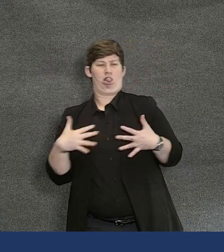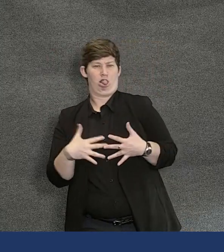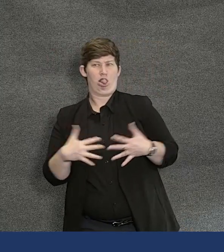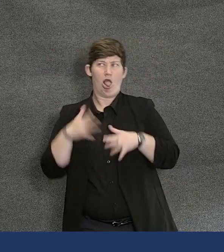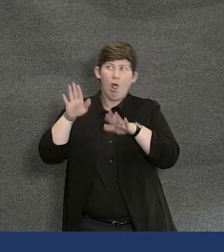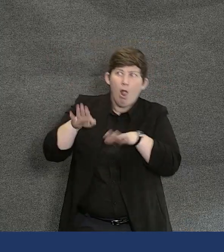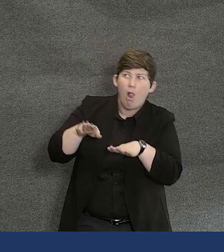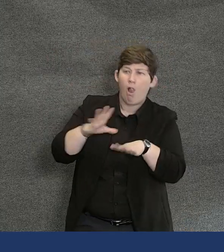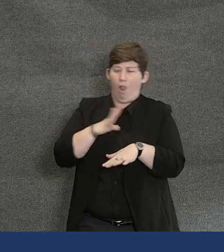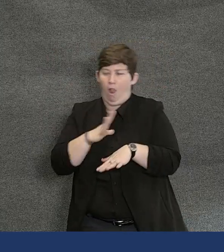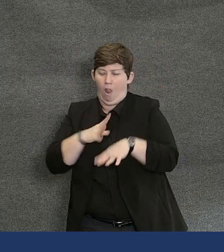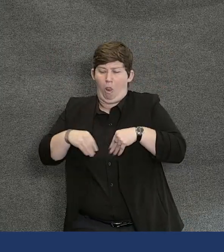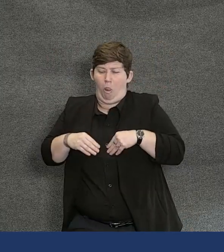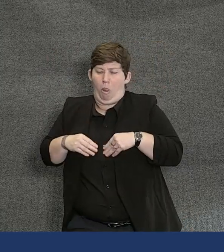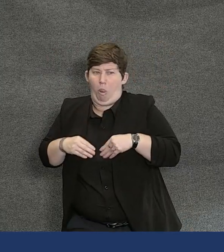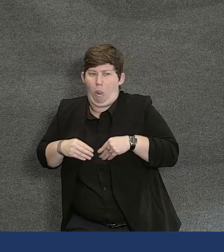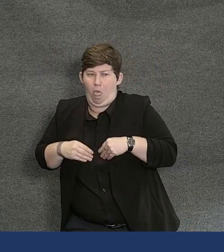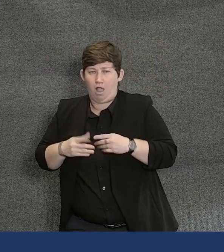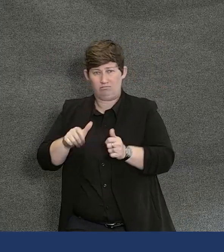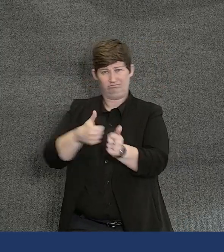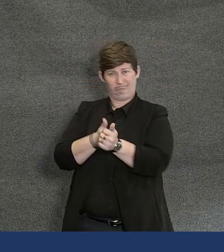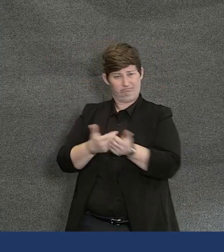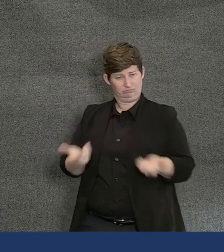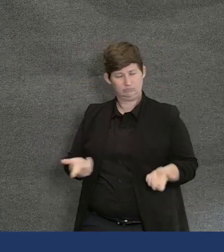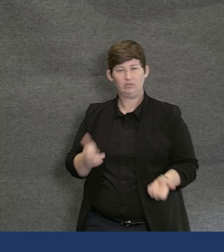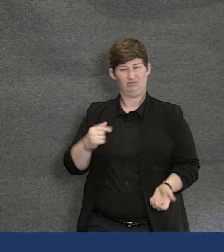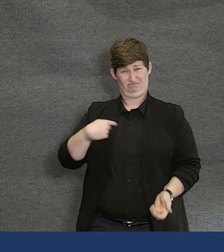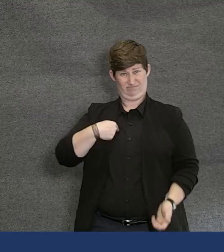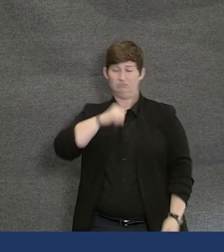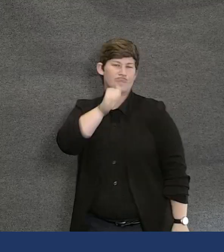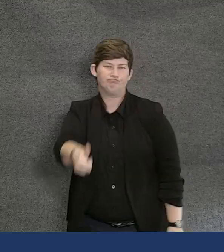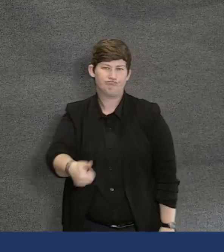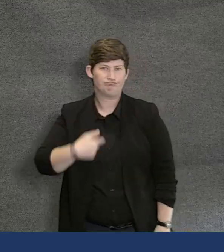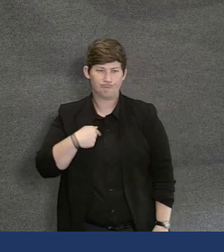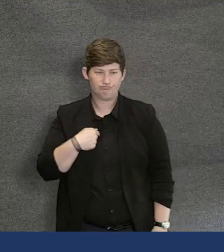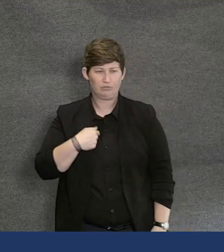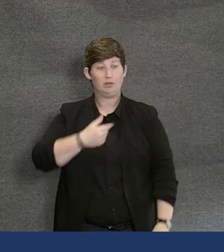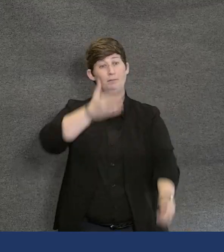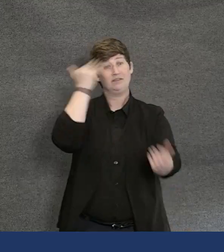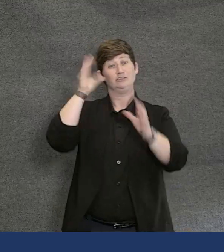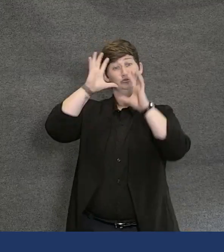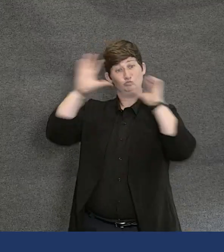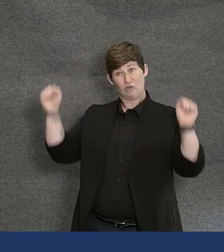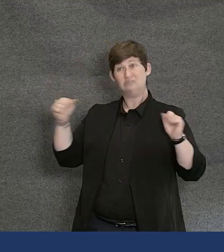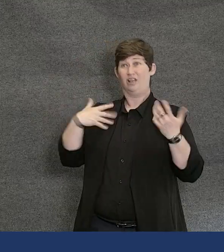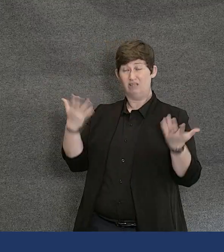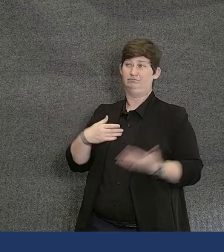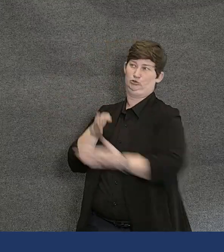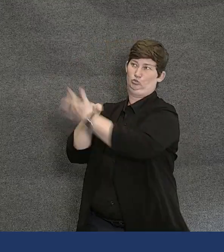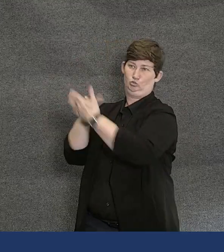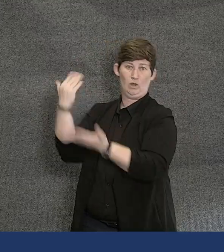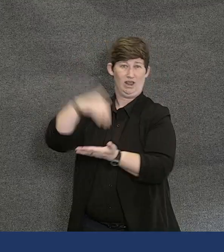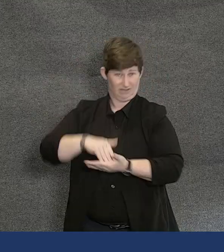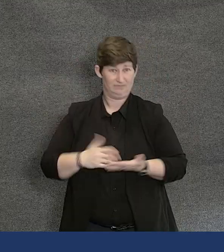So that's why he got sued on this one, too. And there is an injunction against them.